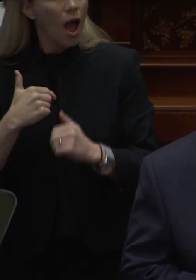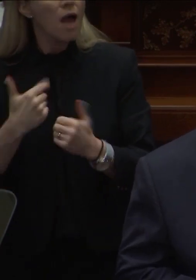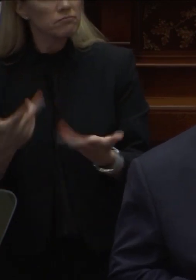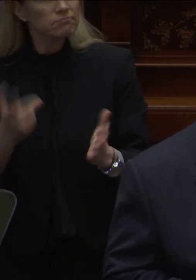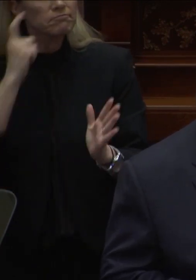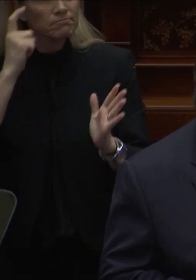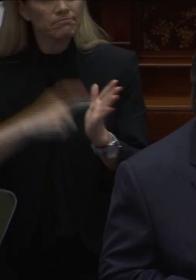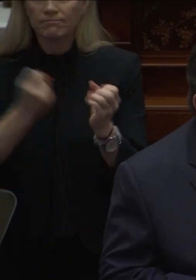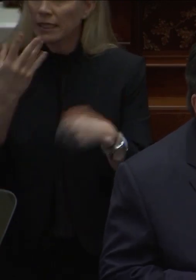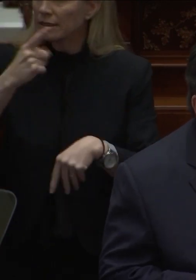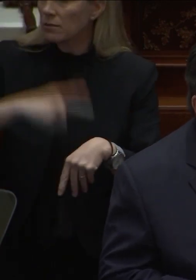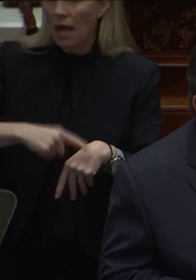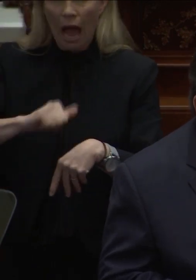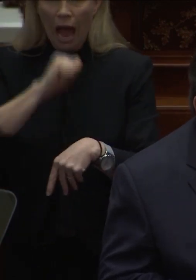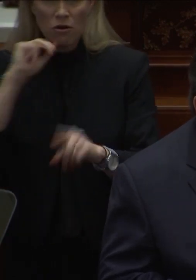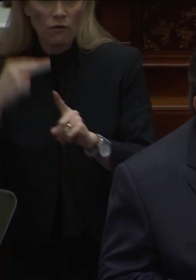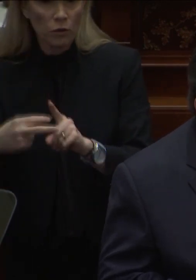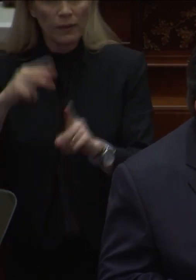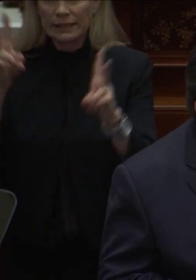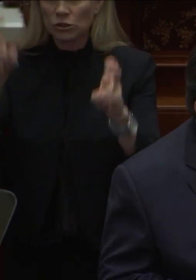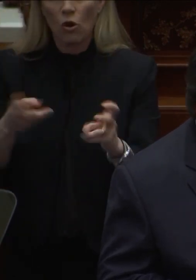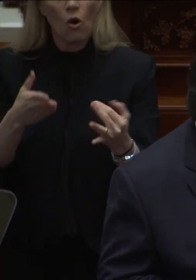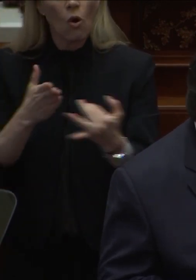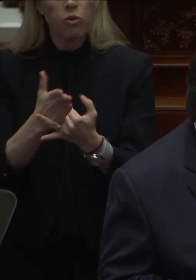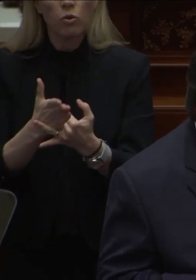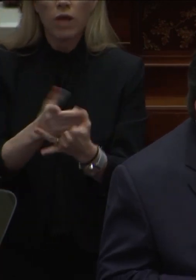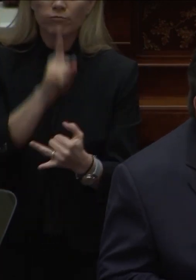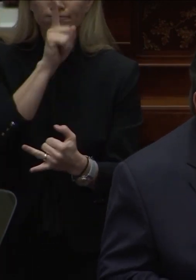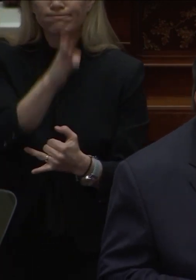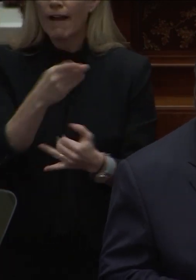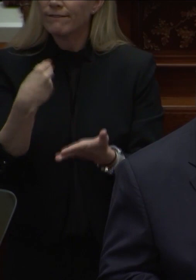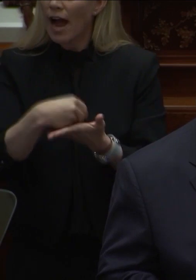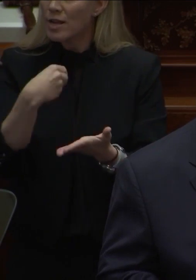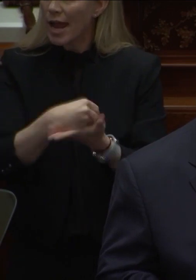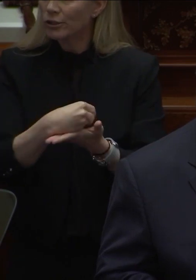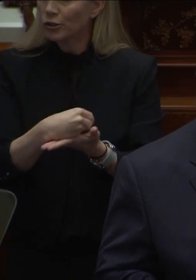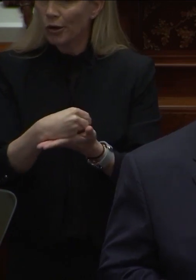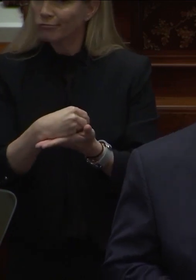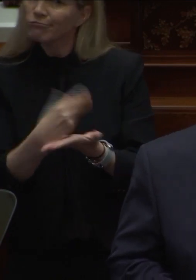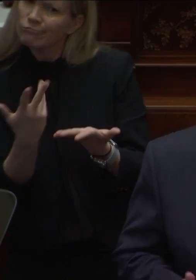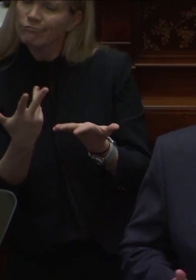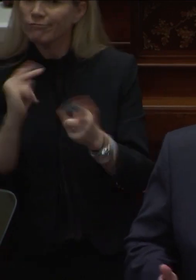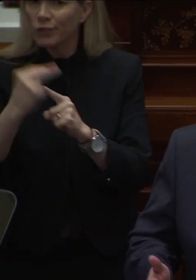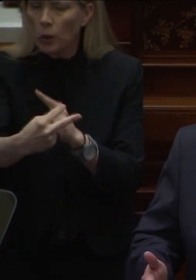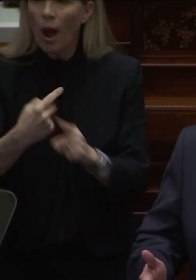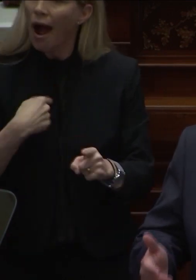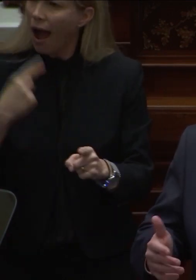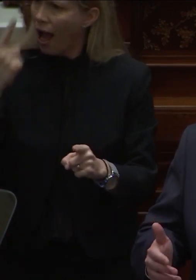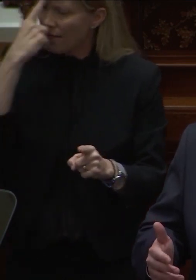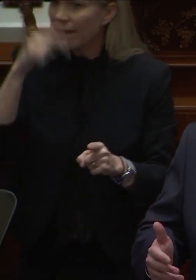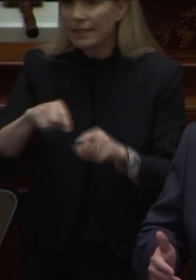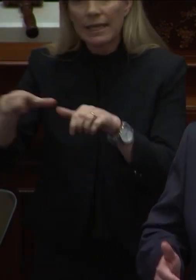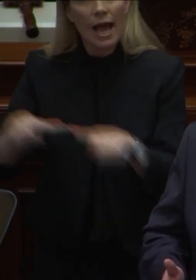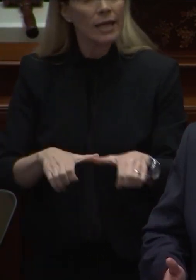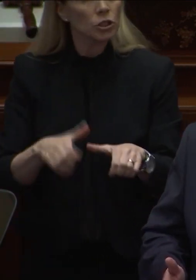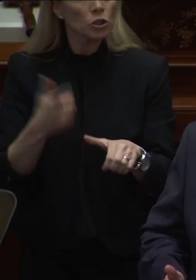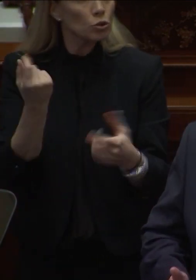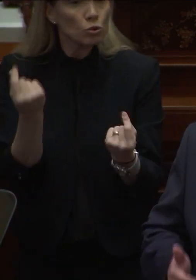FISCAL YEAR 2020. I HAVE NOTED MANY TIMES THAT I DON'T VIEW THIS ISSUE THROUGH A PURELY FINANCIAL LENS.